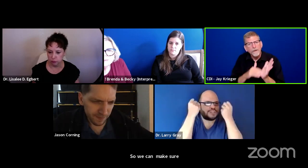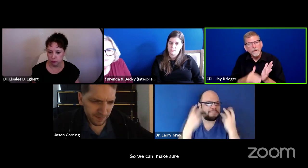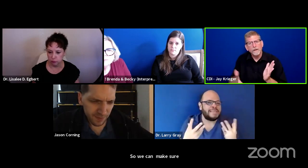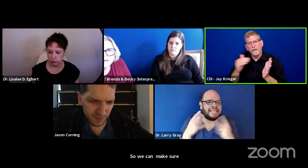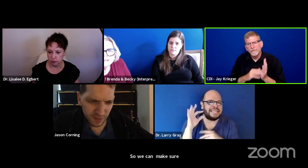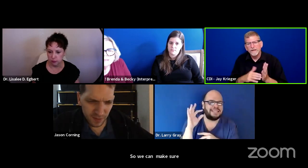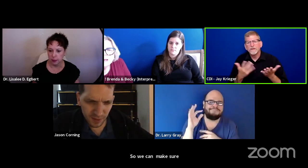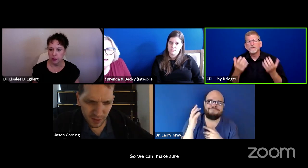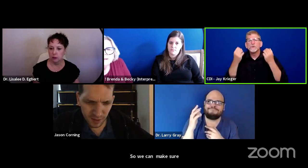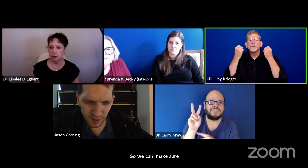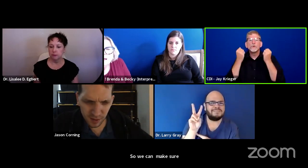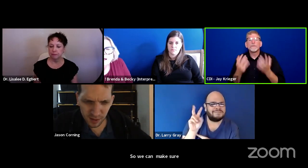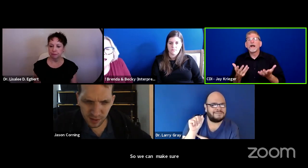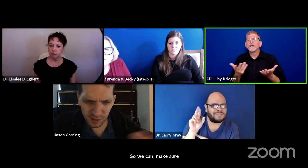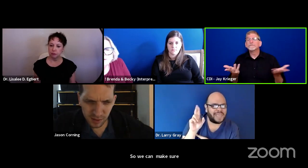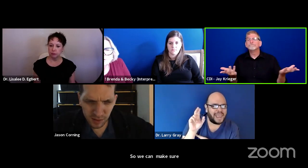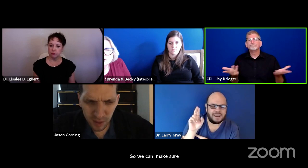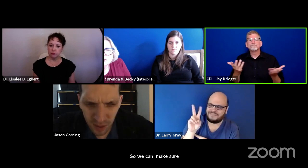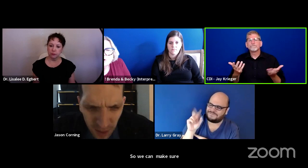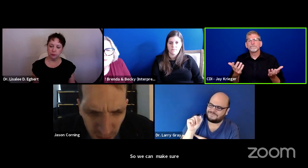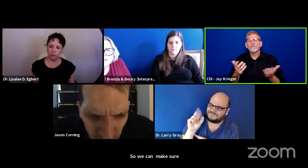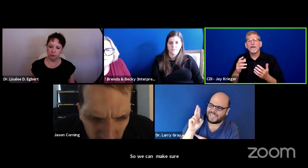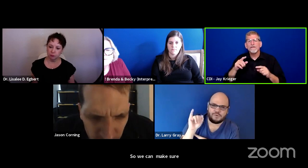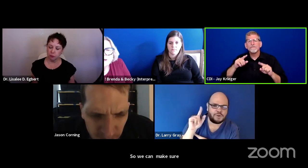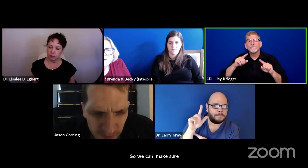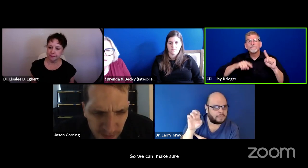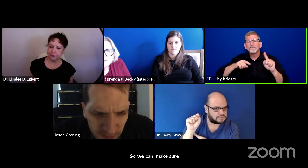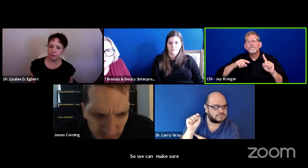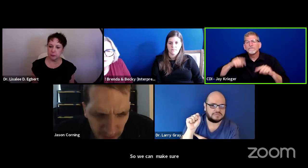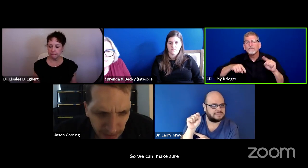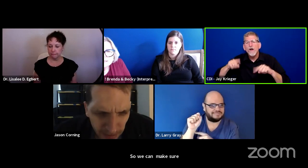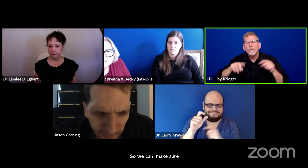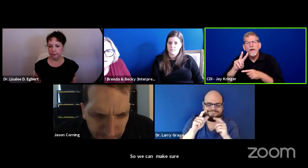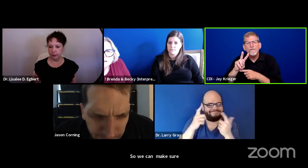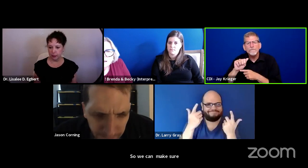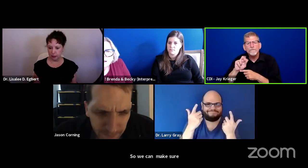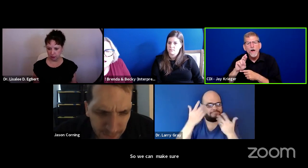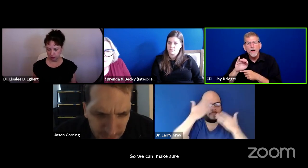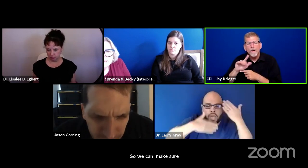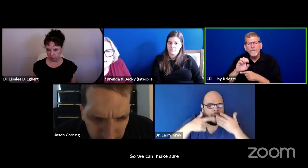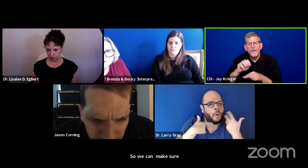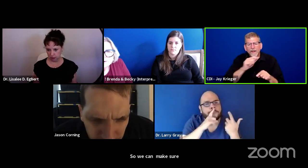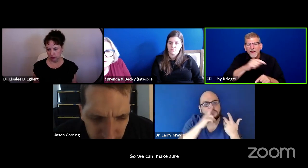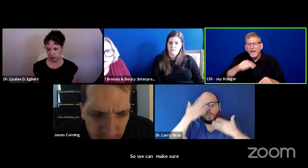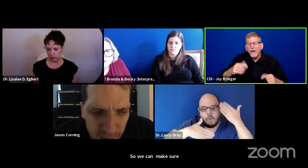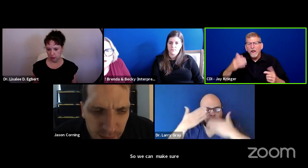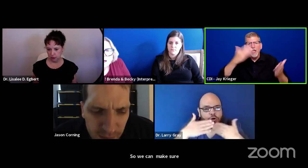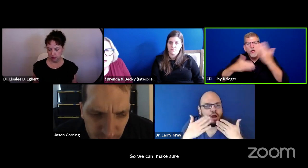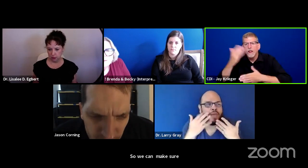happened in the past, and I think there are just so many variables here.